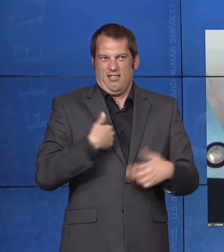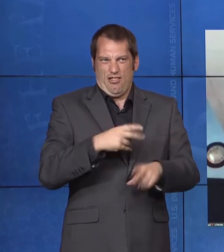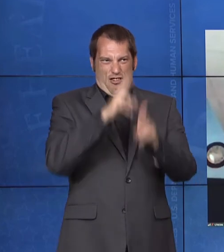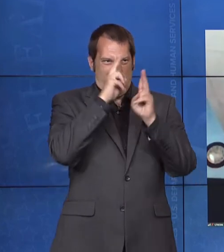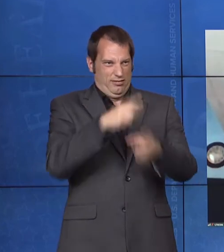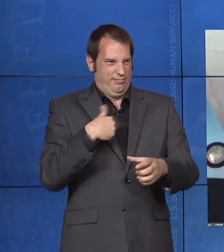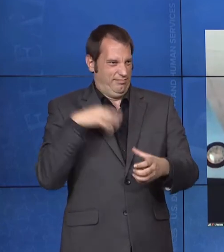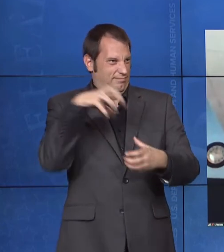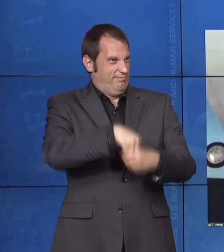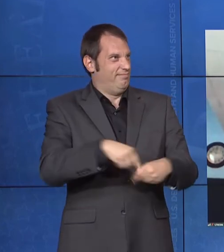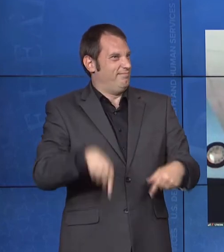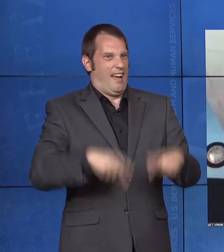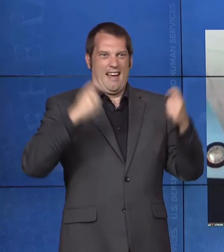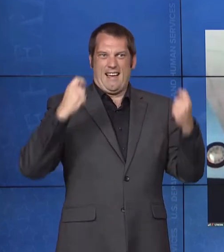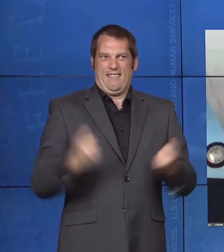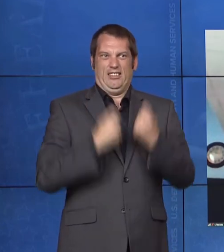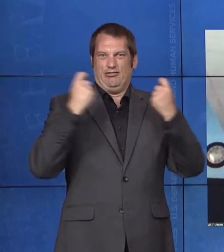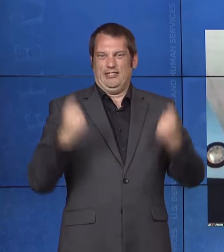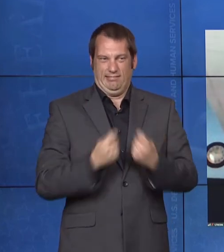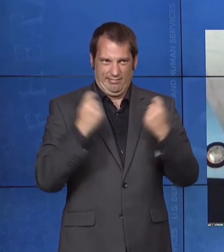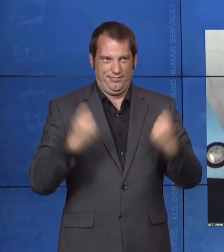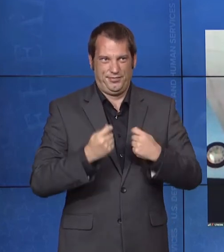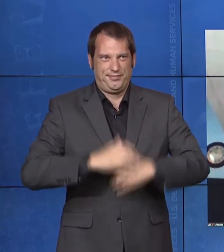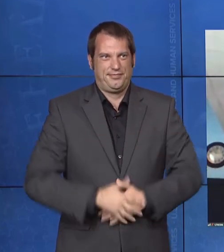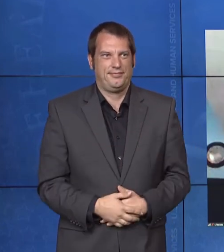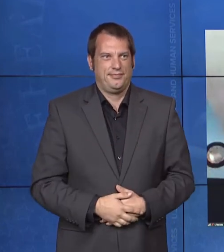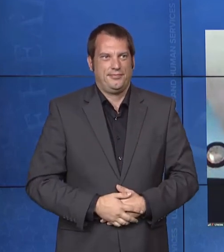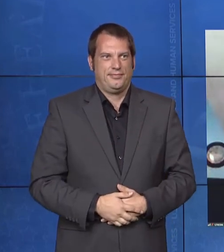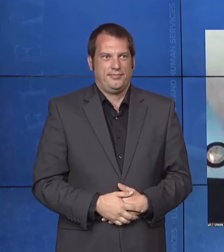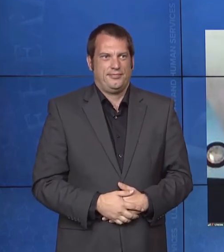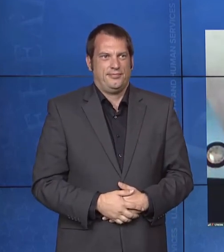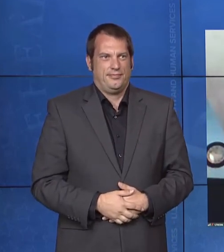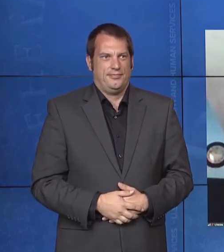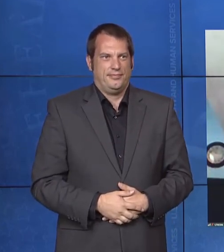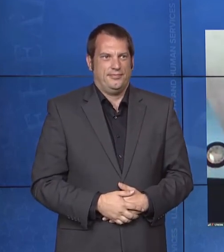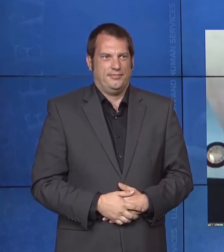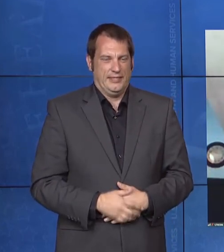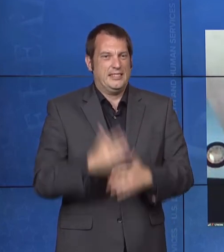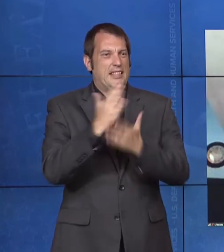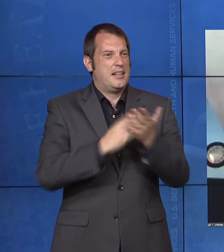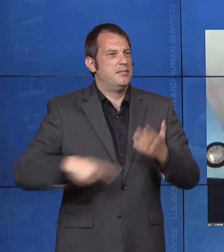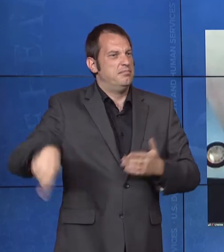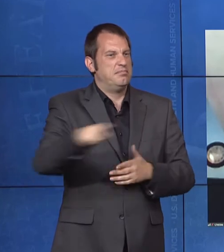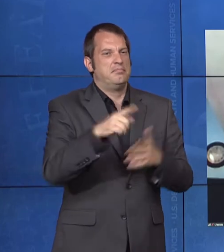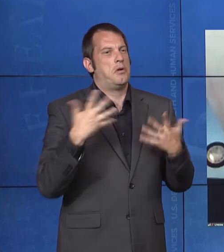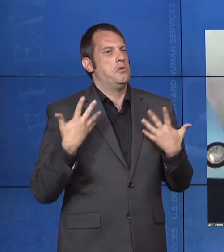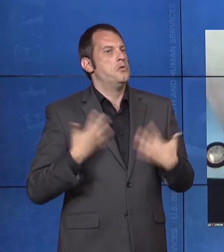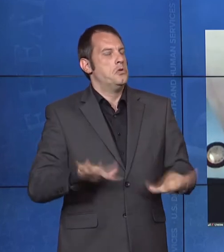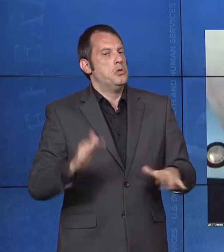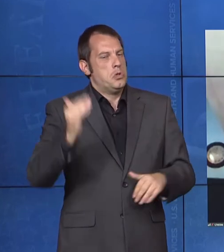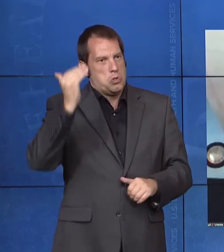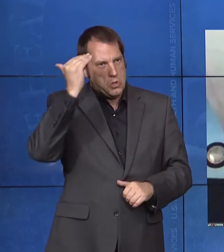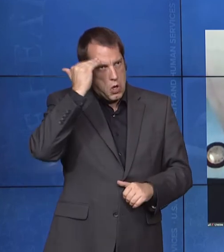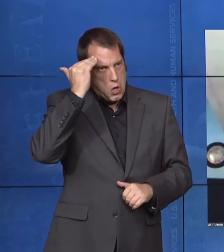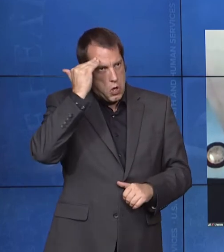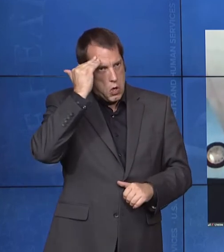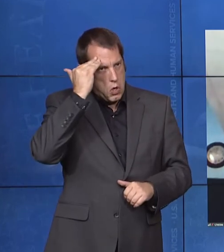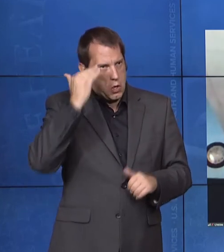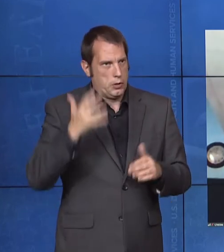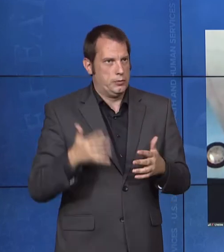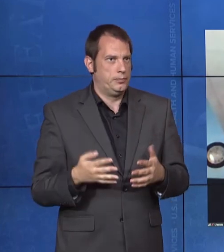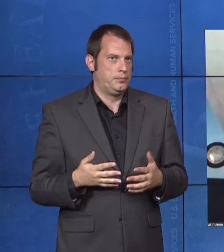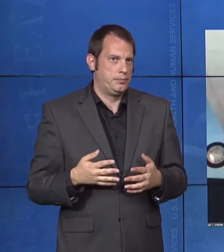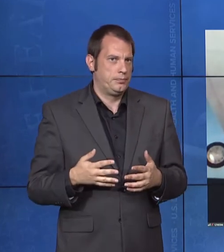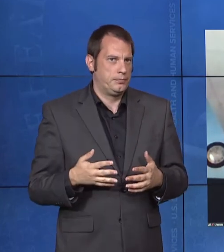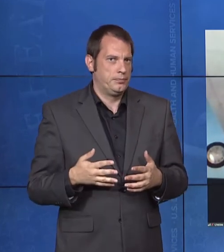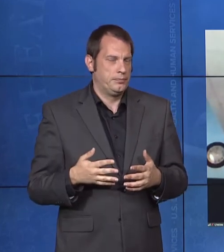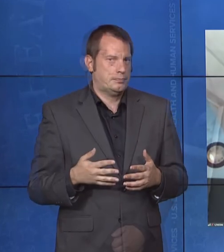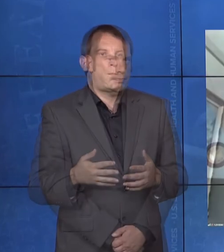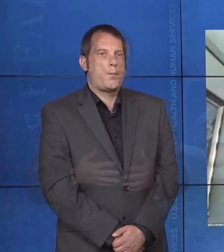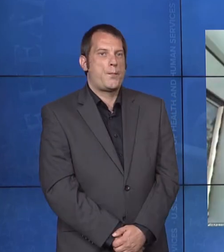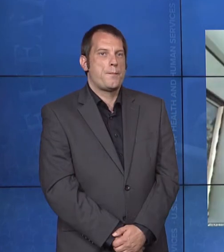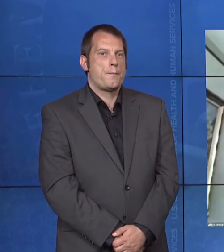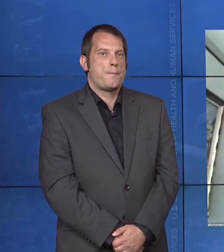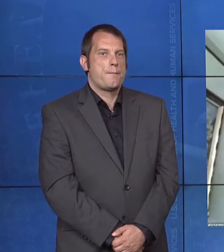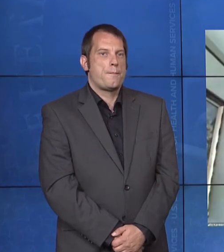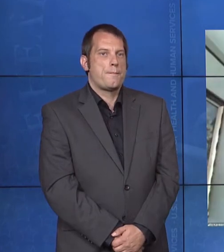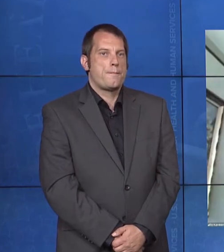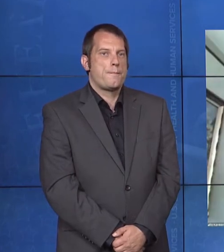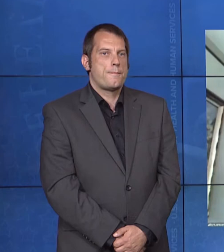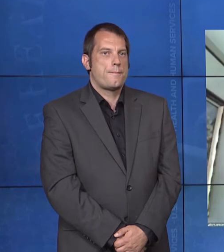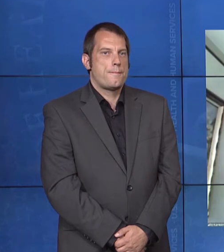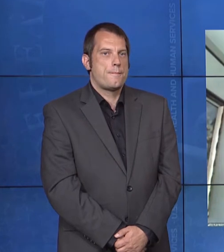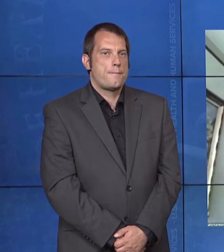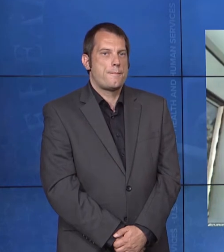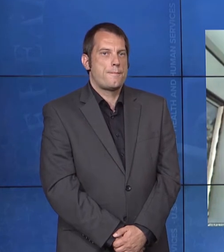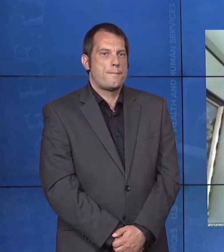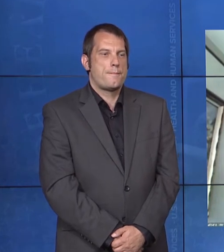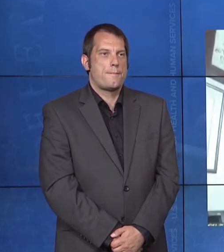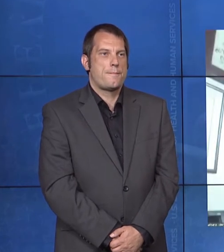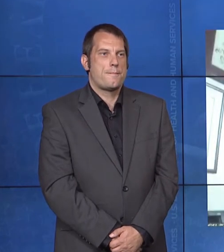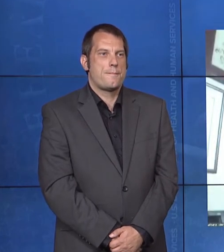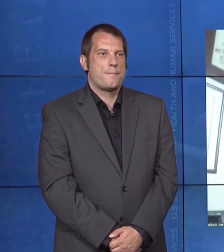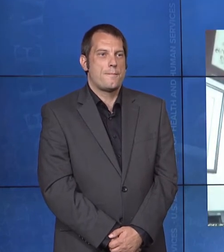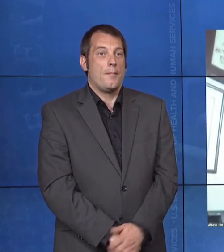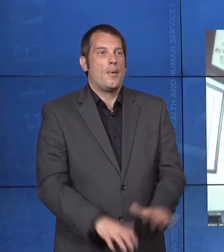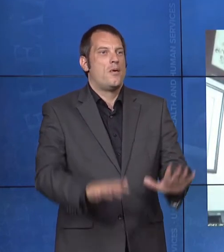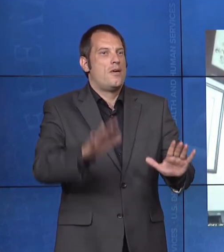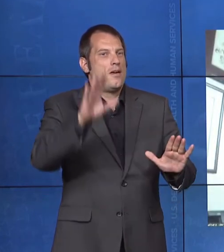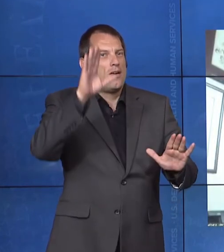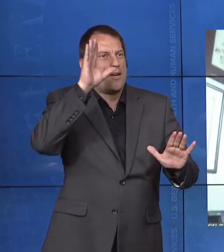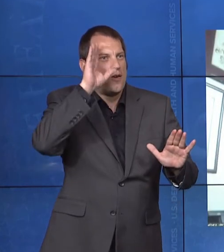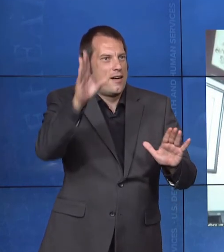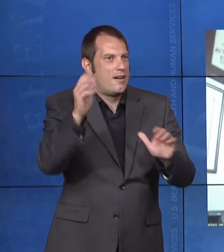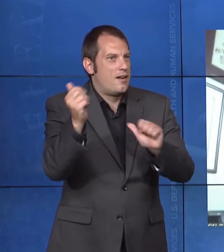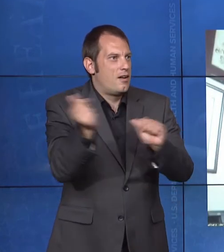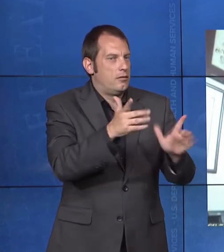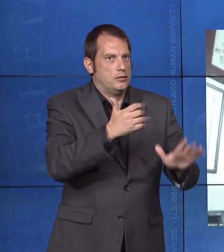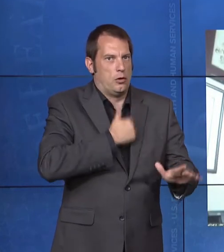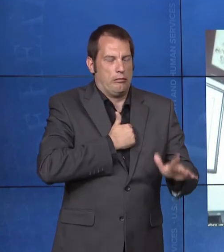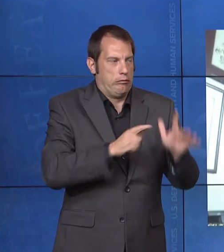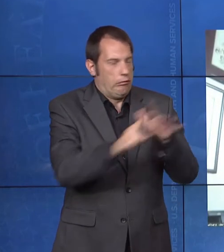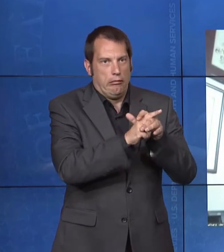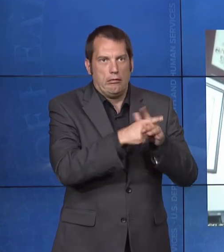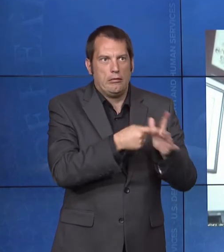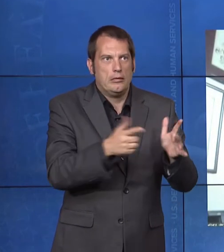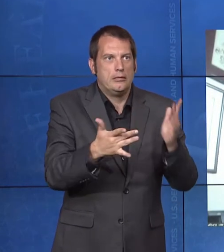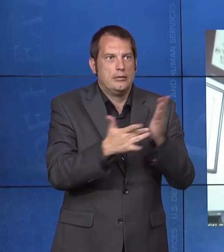Lance Robertson: Hi, everybody. Sorry technical difficulties. Julie dropped off. Internet